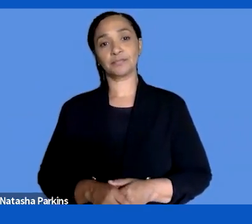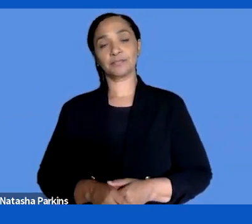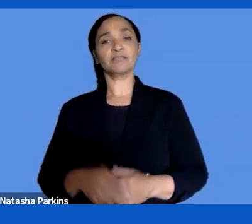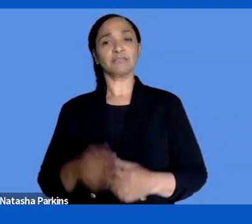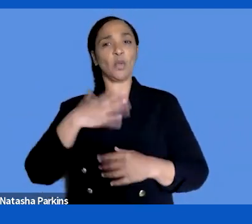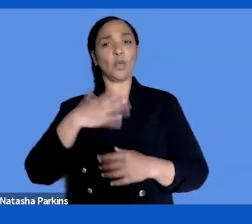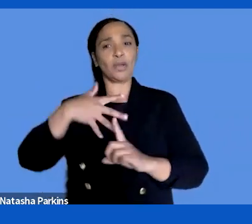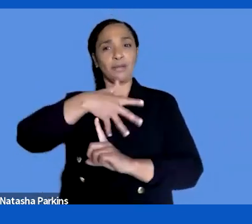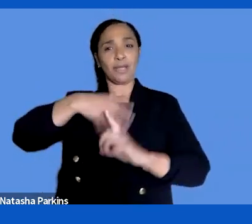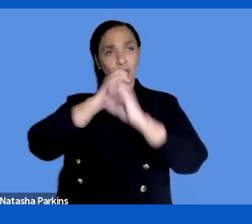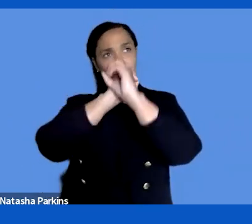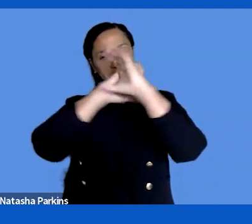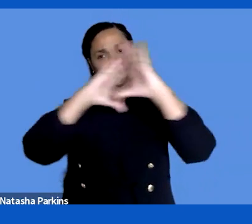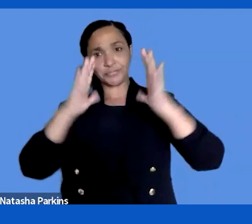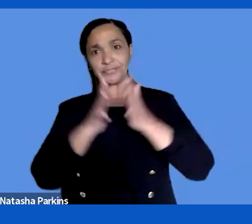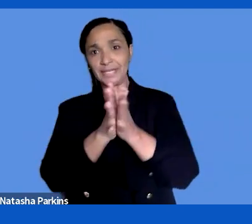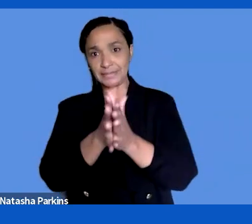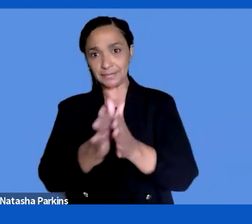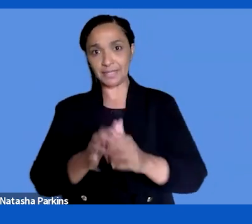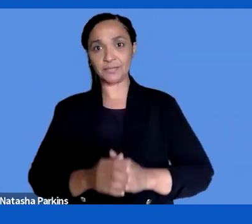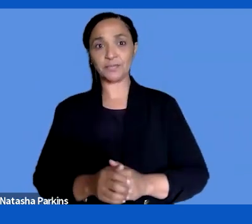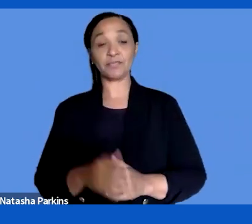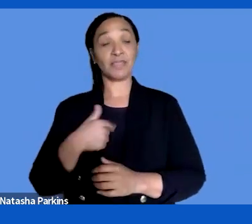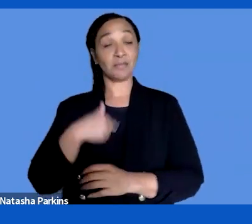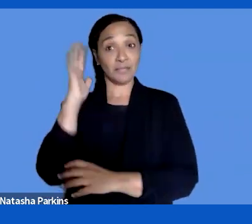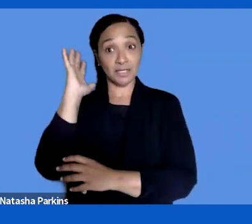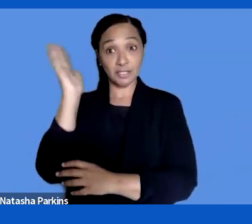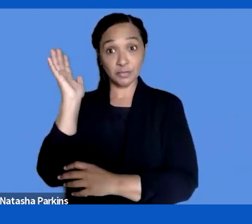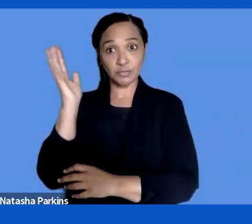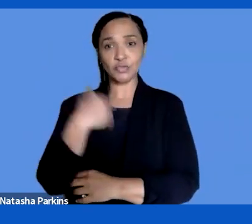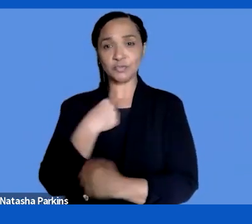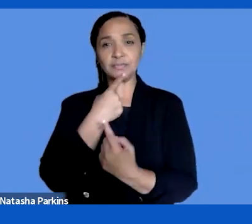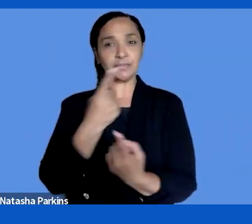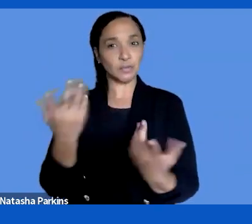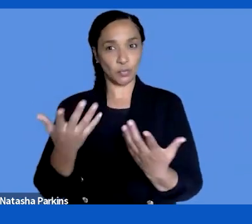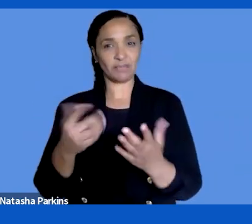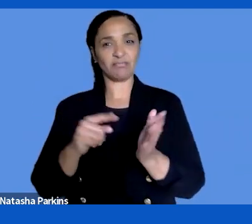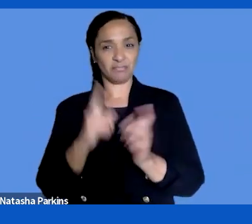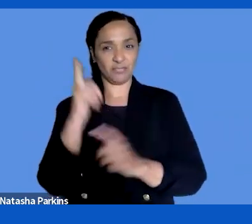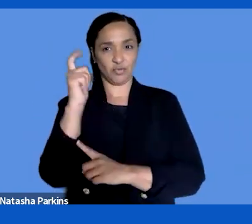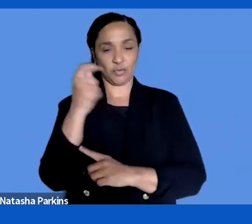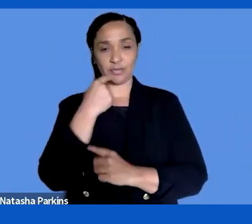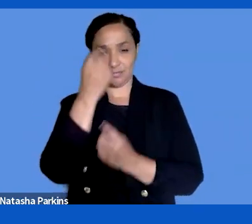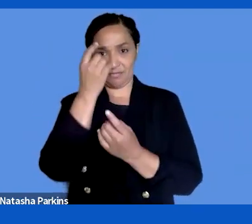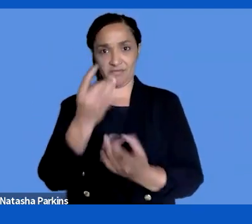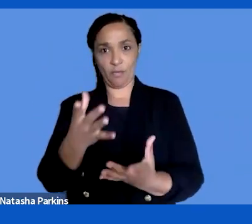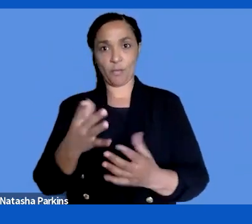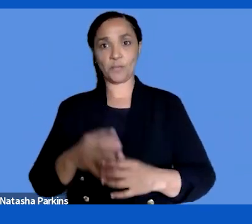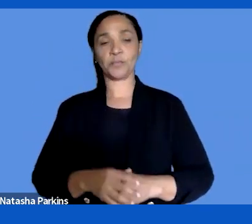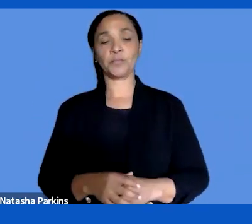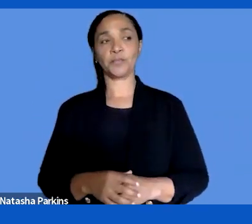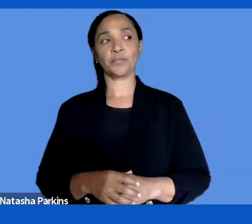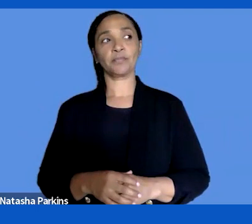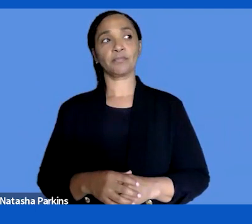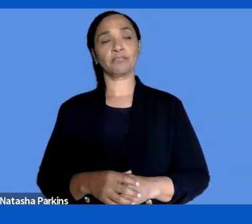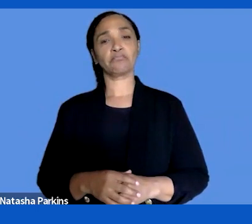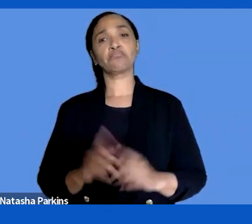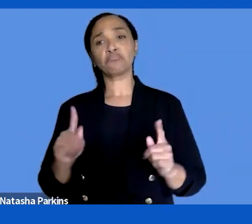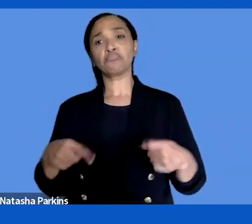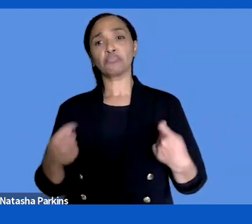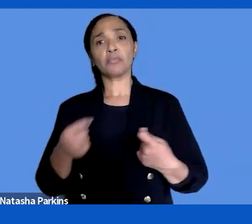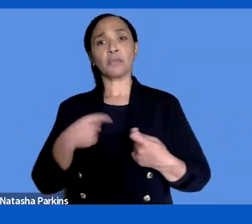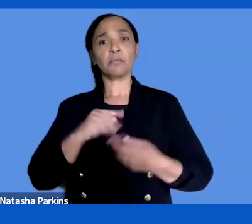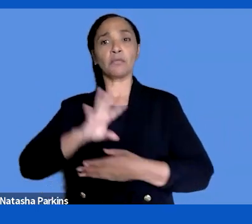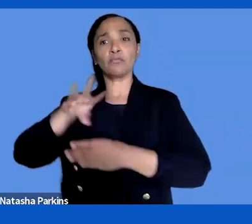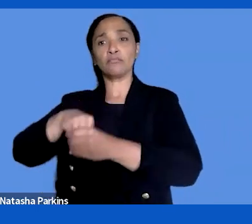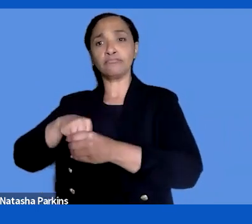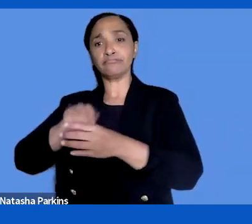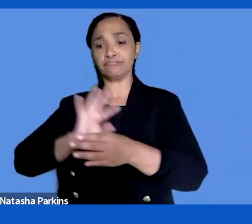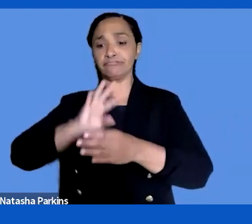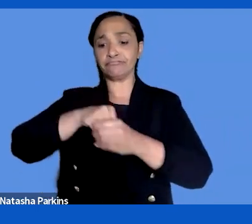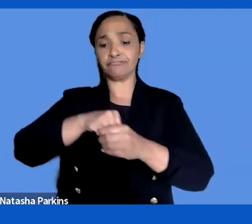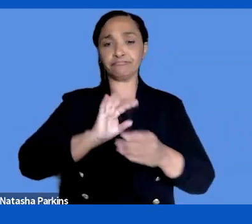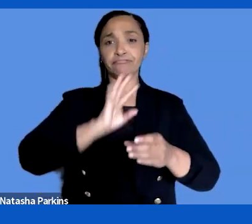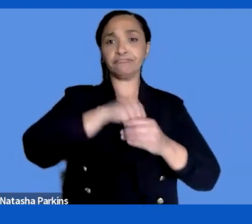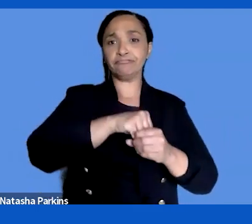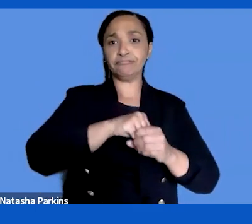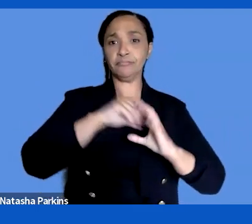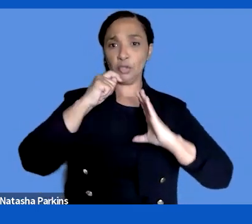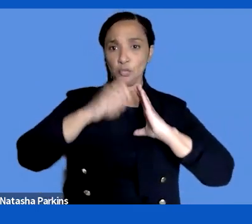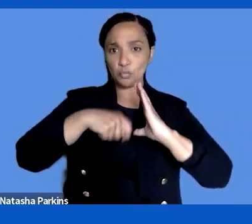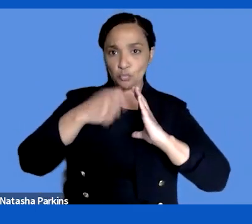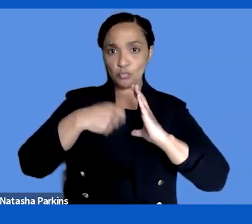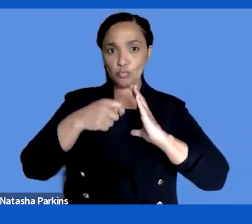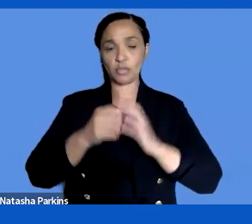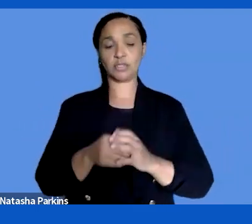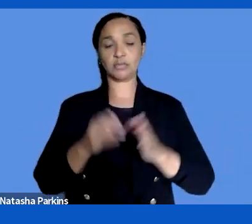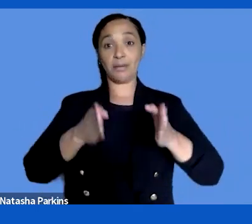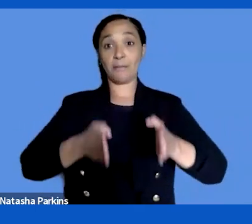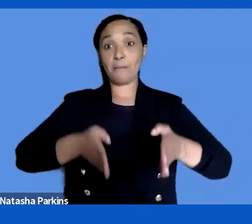As I said in my speech, I'm usually involved in project buildings and transport. In those areas,